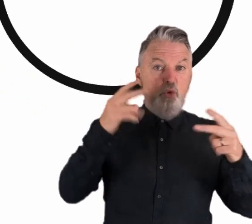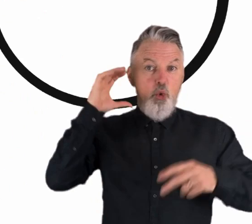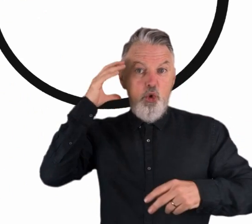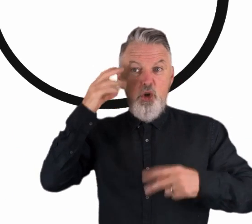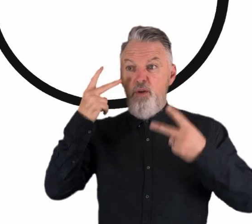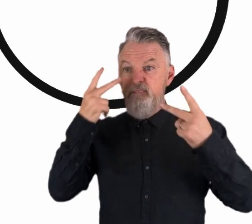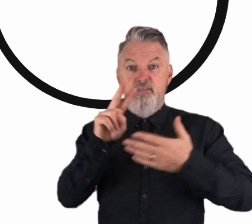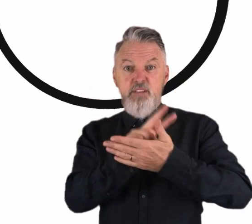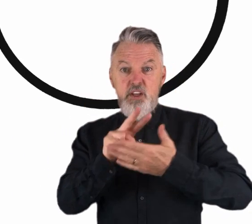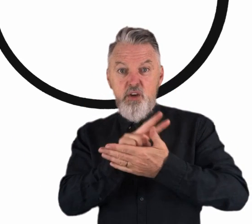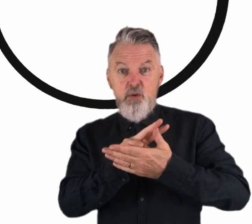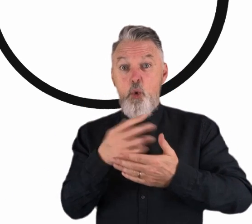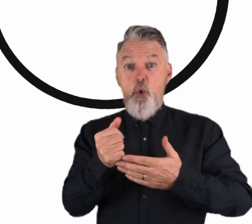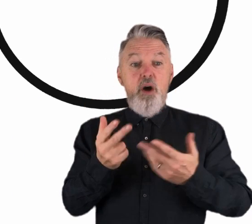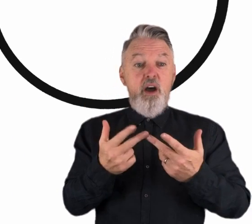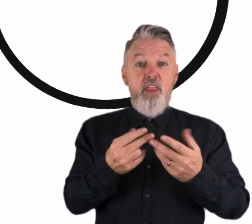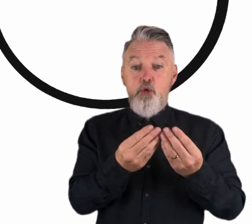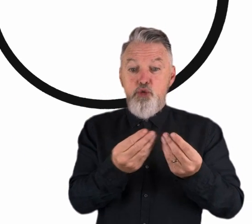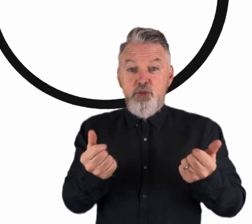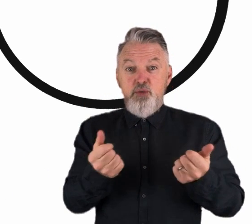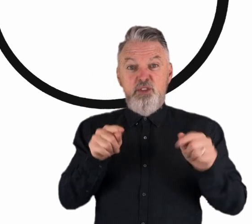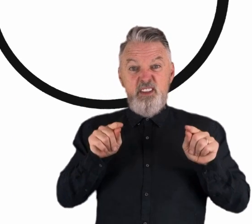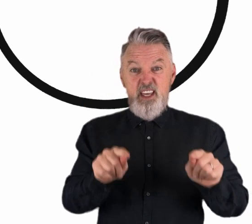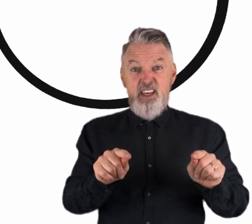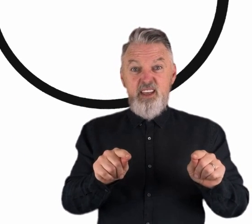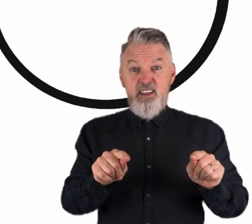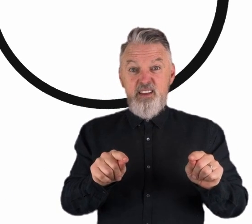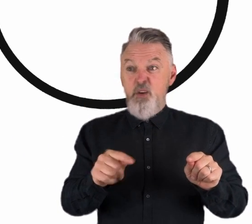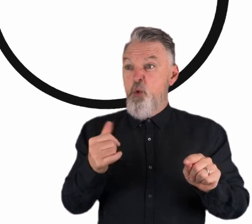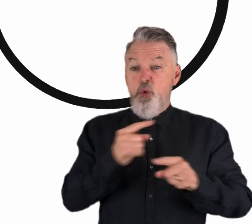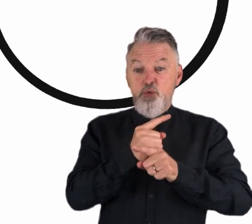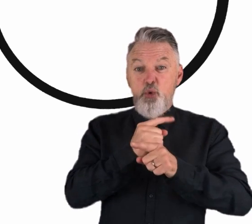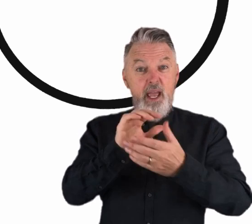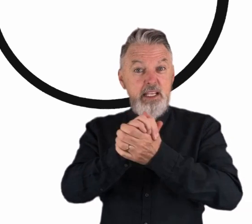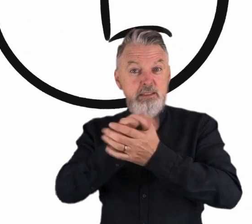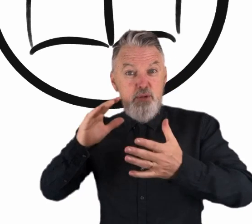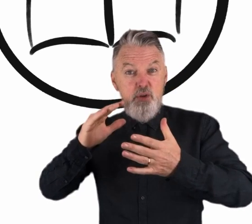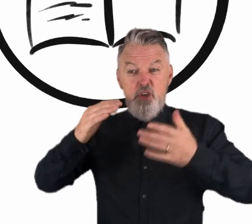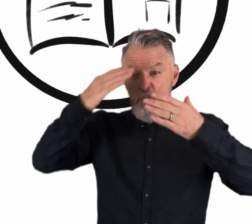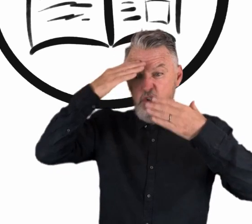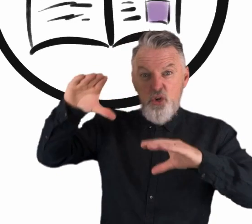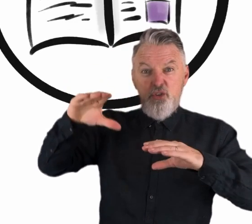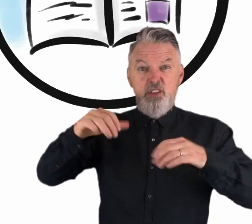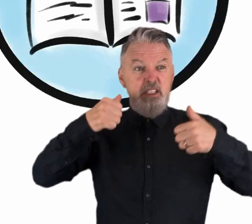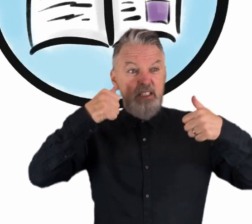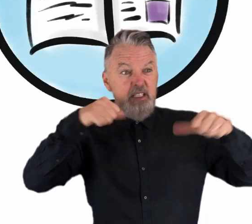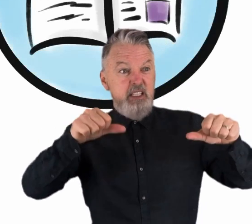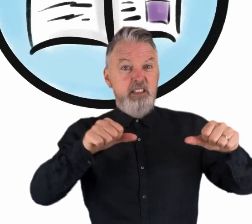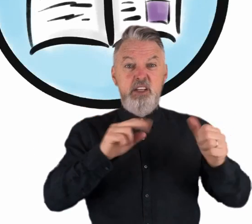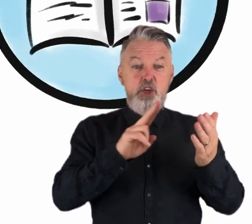And she can access resources at any stage of her career, or even talk to experts, coaches, and successful neurodiverse professionals.